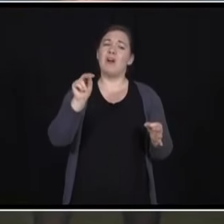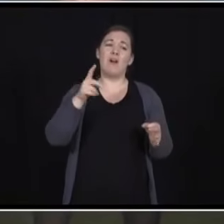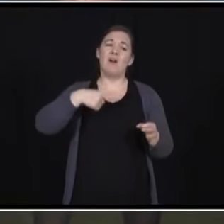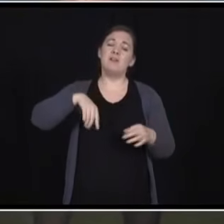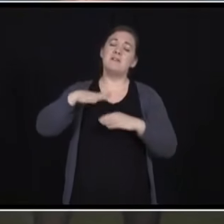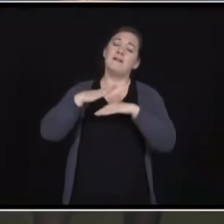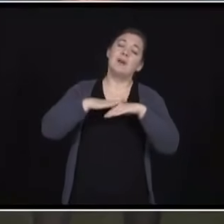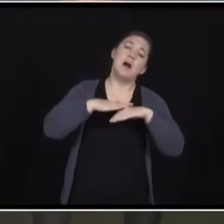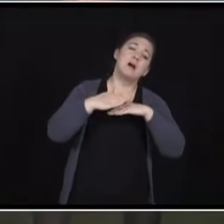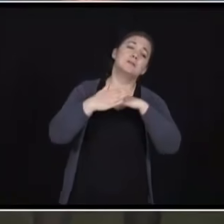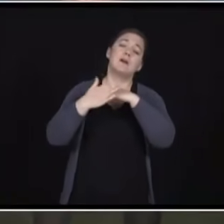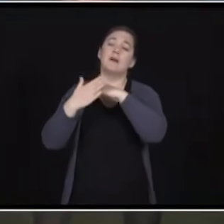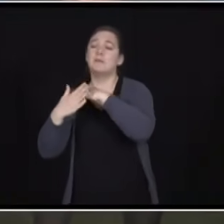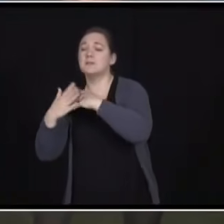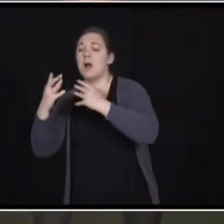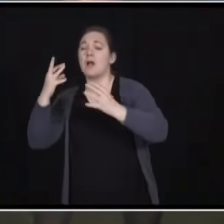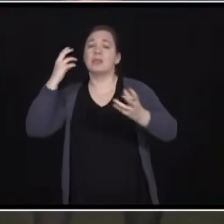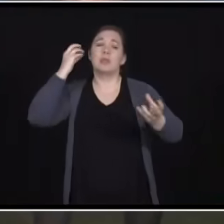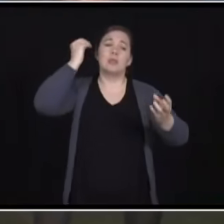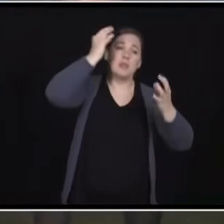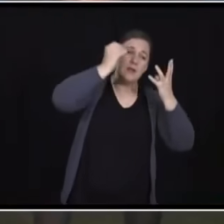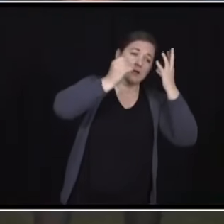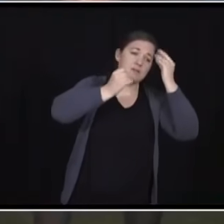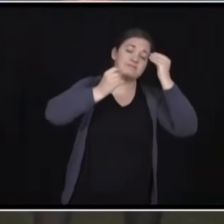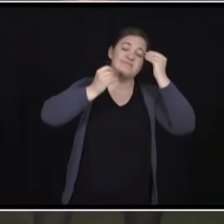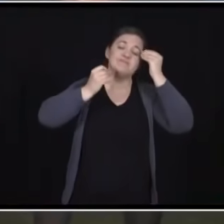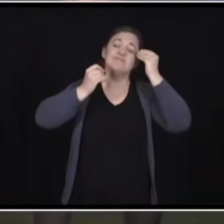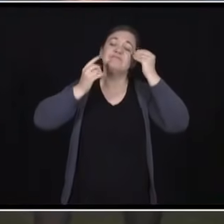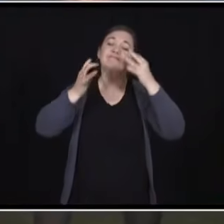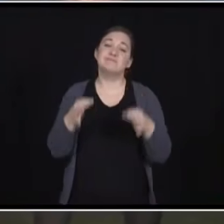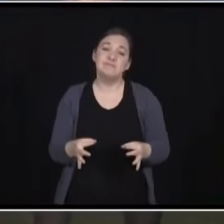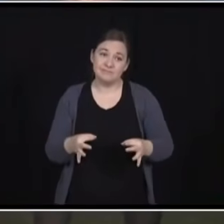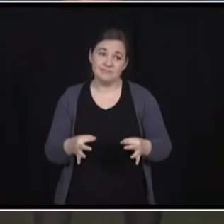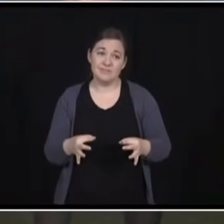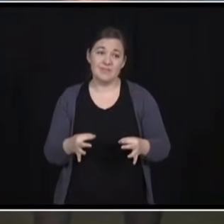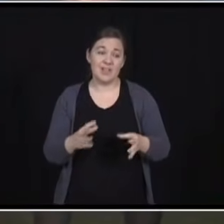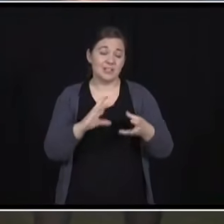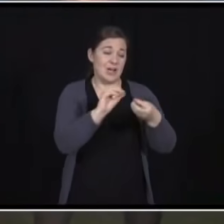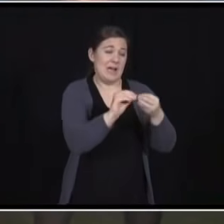public health measures, but that is why these are taken with great deliberation, thought and consultation.